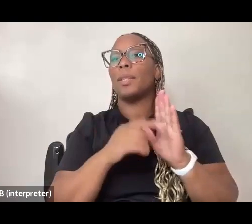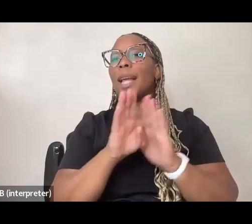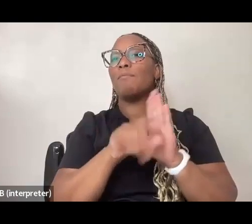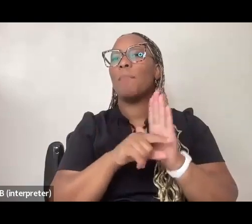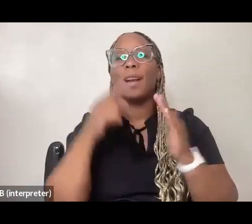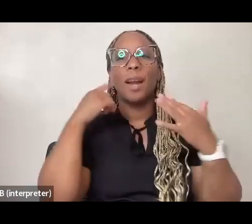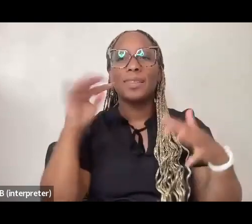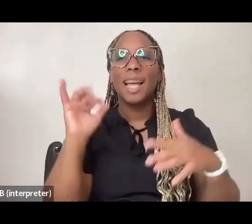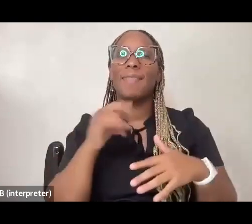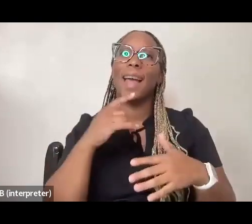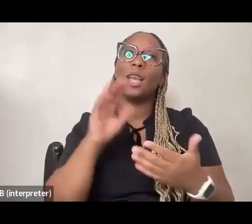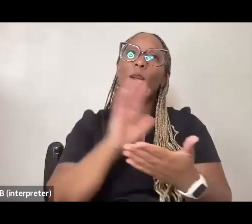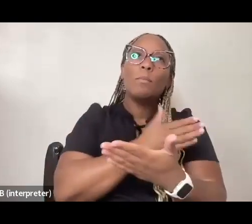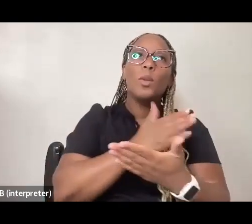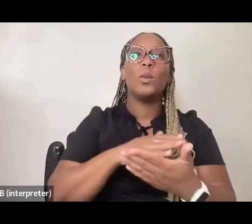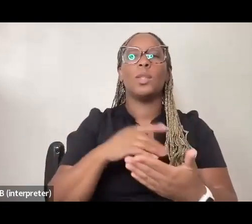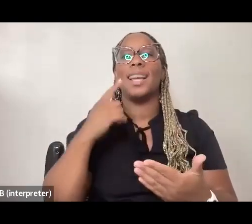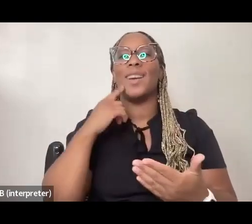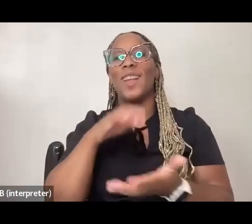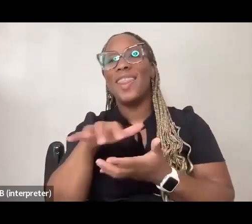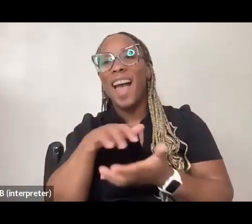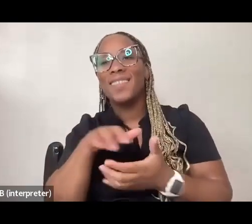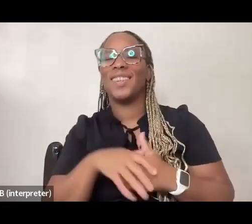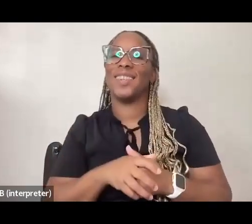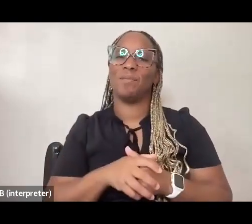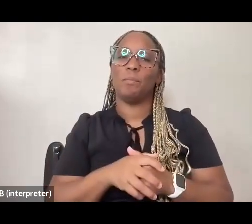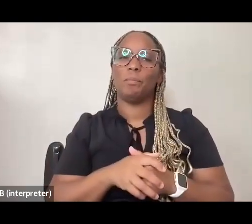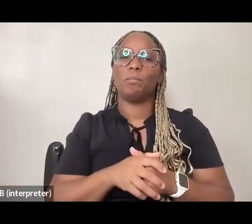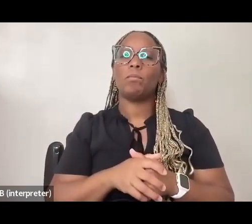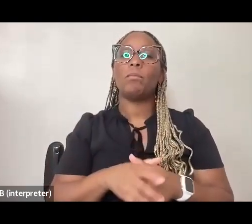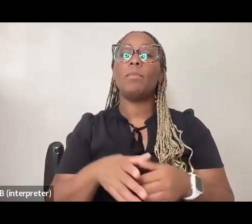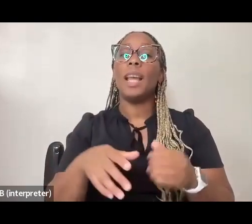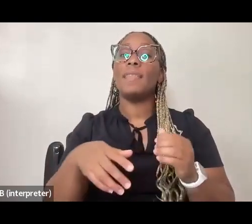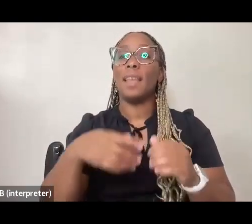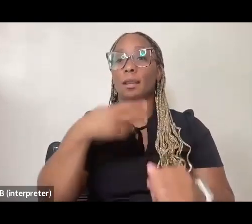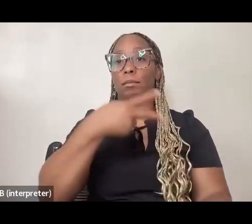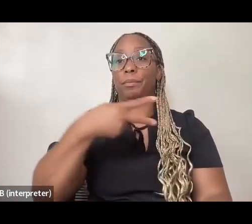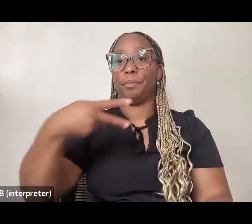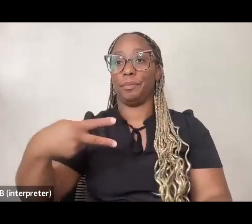laughter, things that are nonverbal. And then that little double arrow or a Chevron, which ever